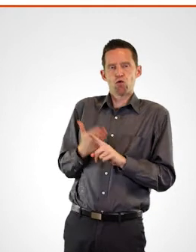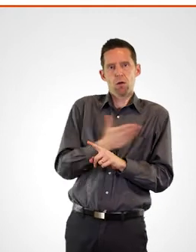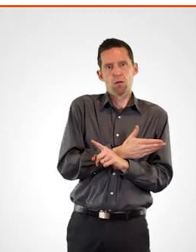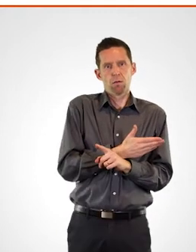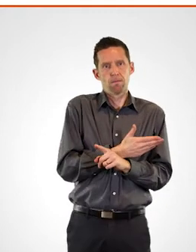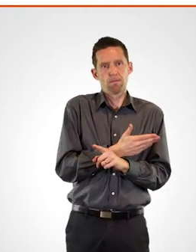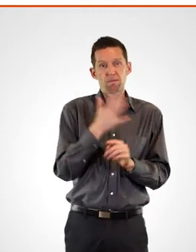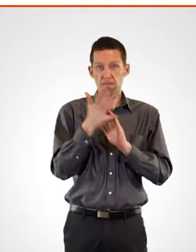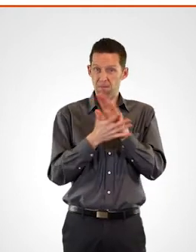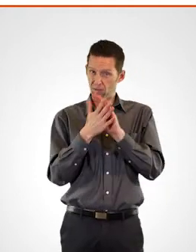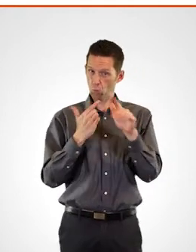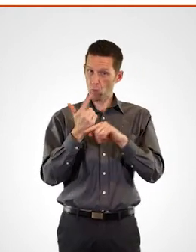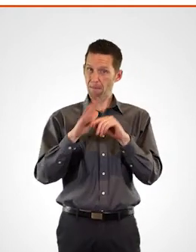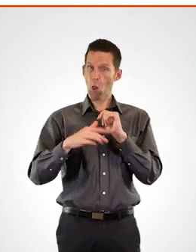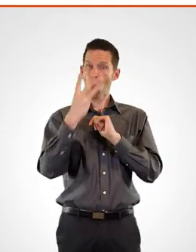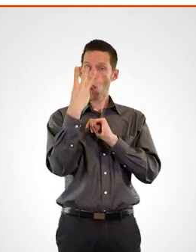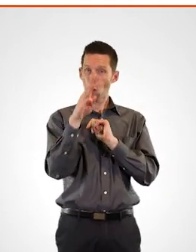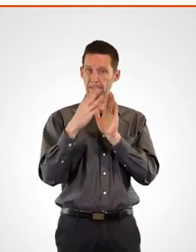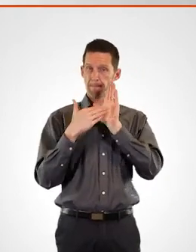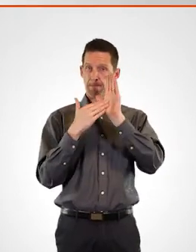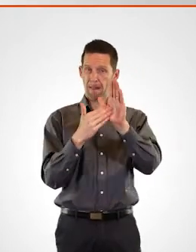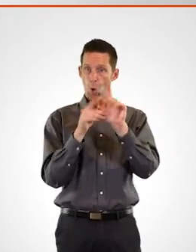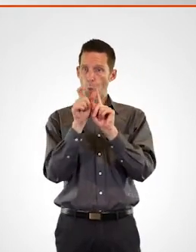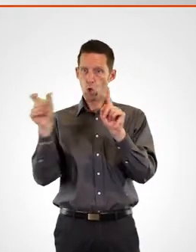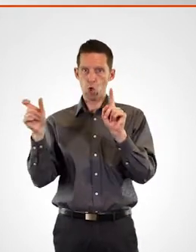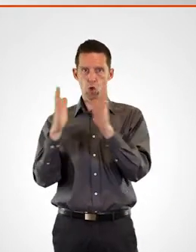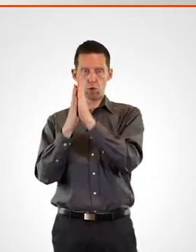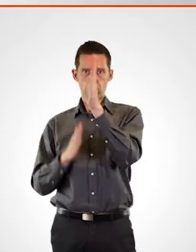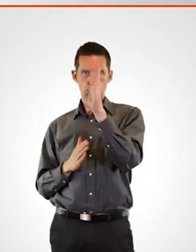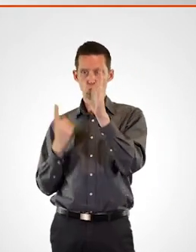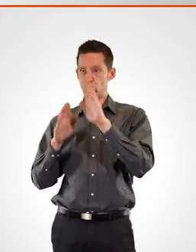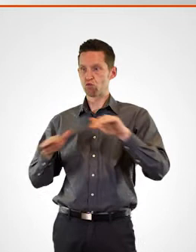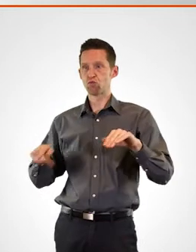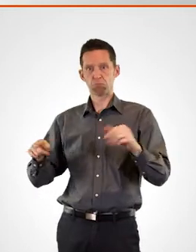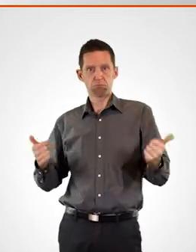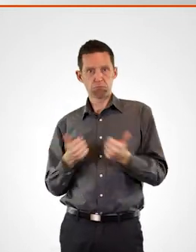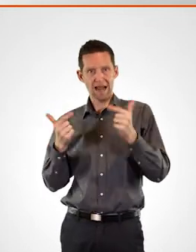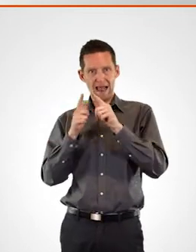about a 30 million word gap between children who have adequate language exposure